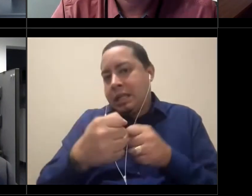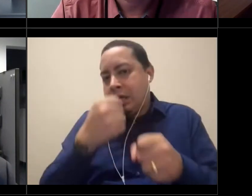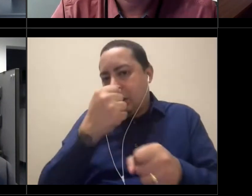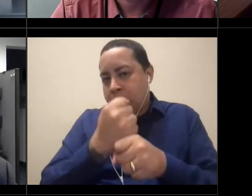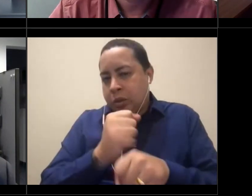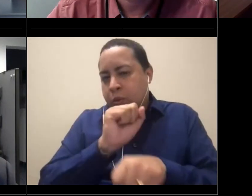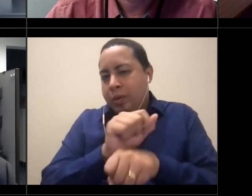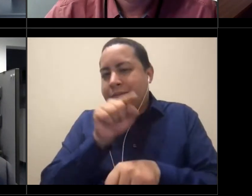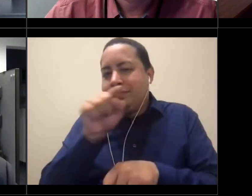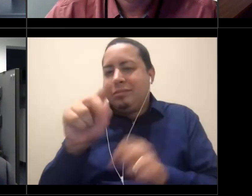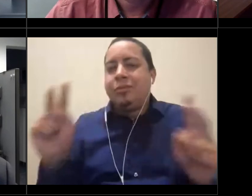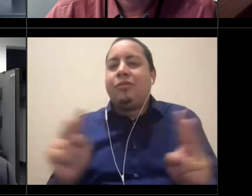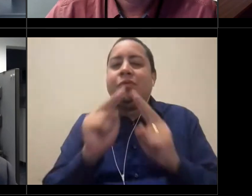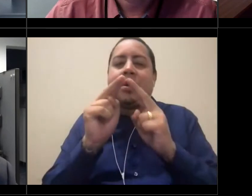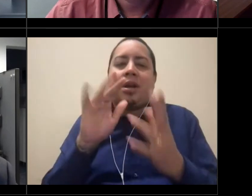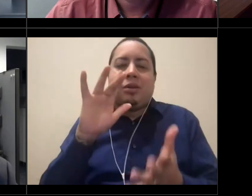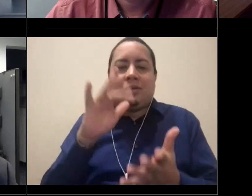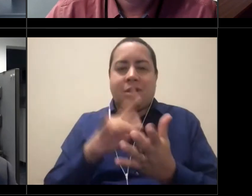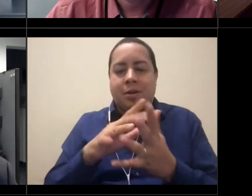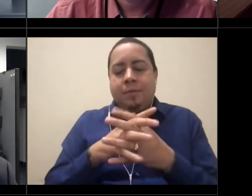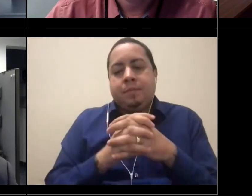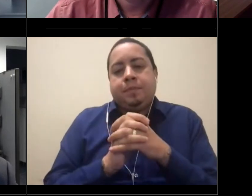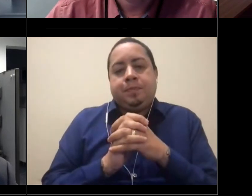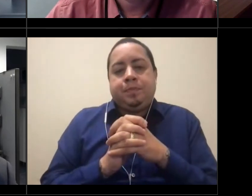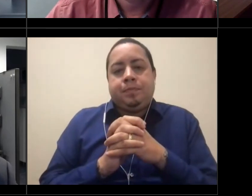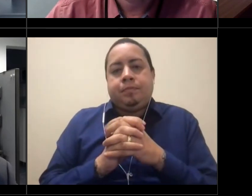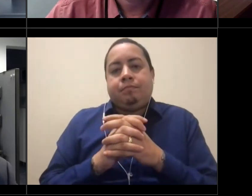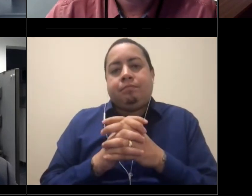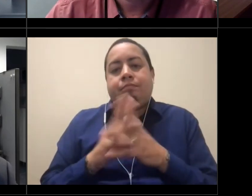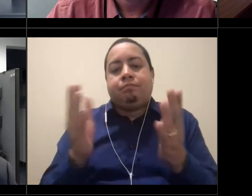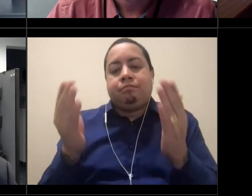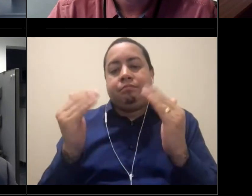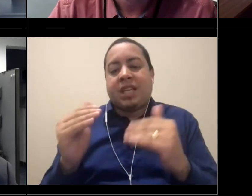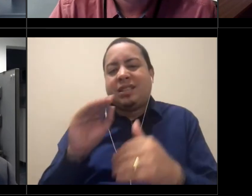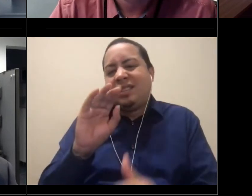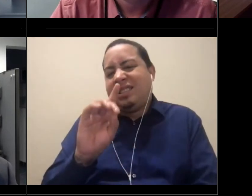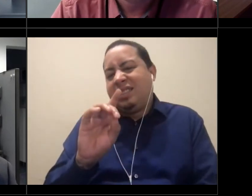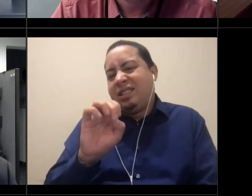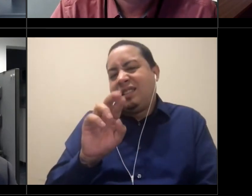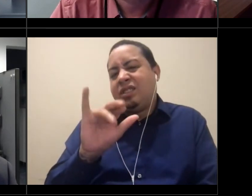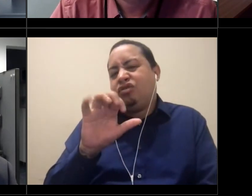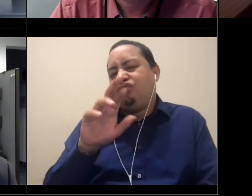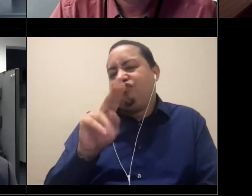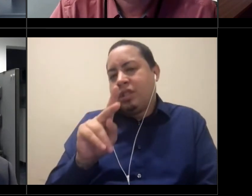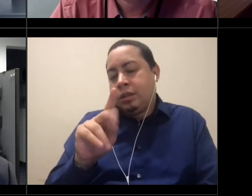[Nicole Bartlett] Great, let's see, Derek wants to ask, if you do also monitor radioactivity